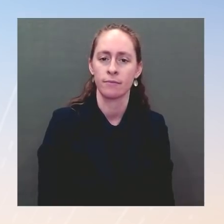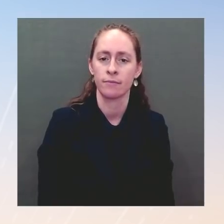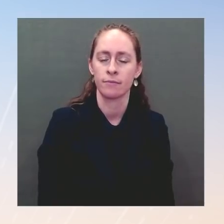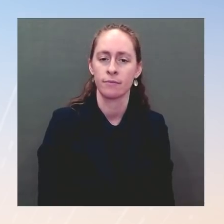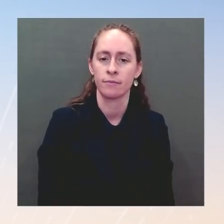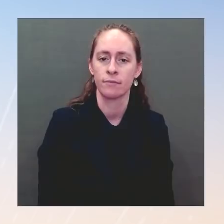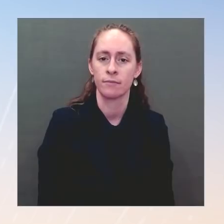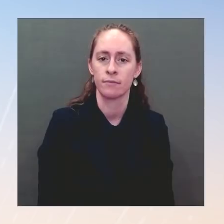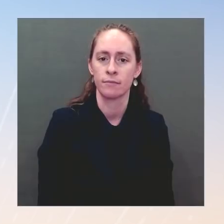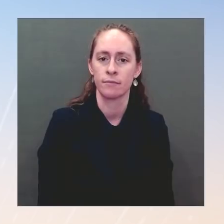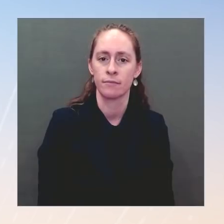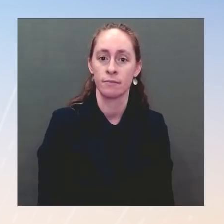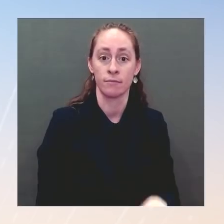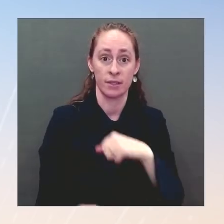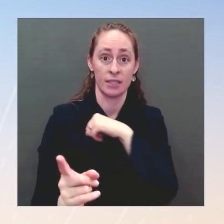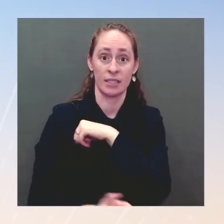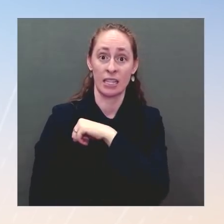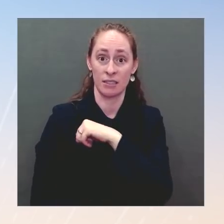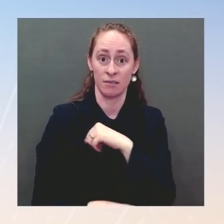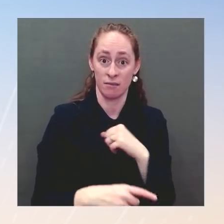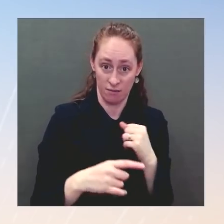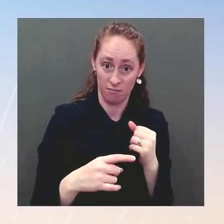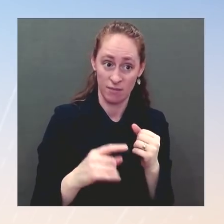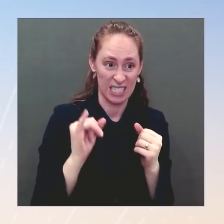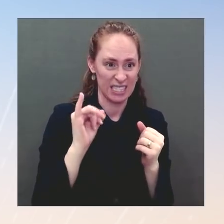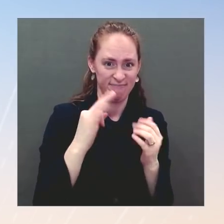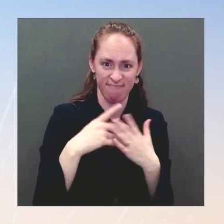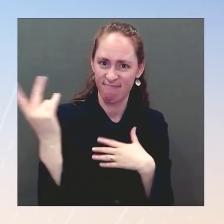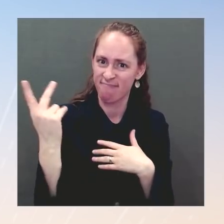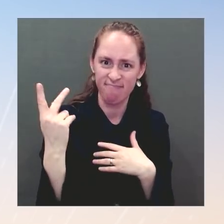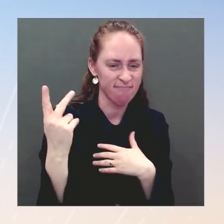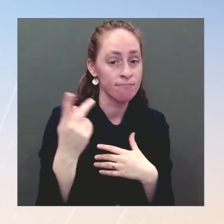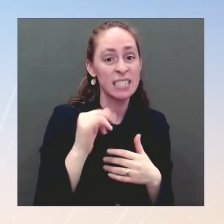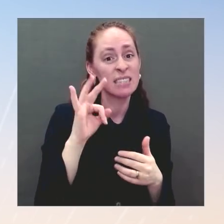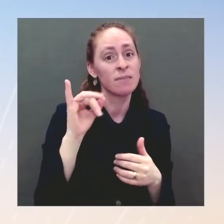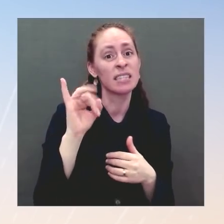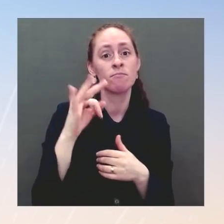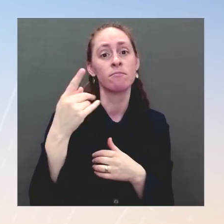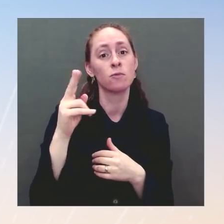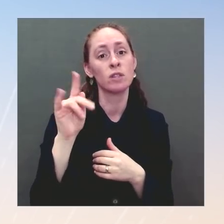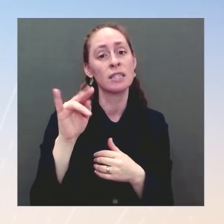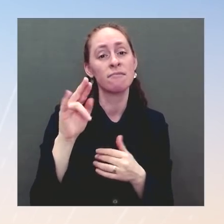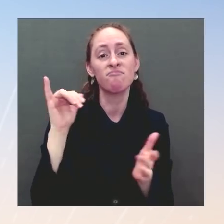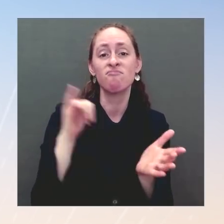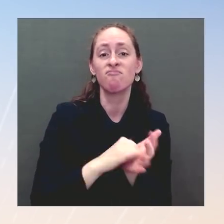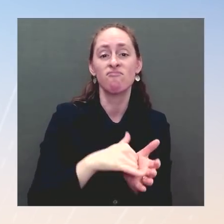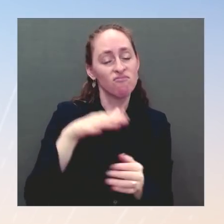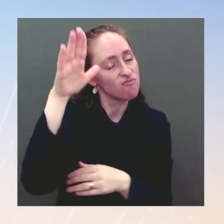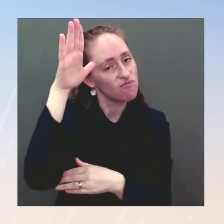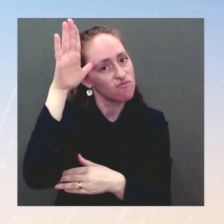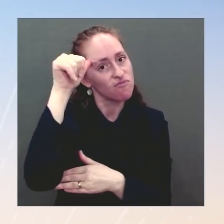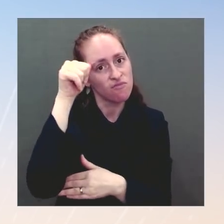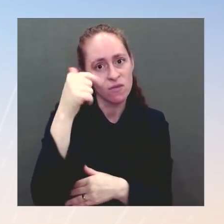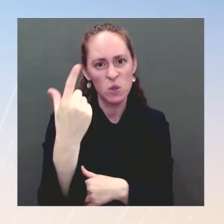Ms. Psaki: Well, again, part of them were a cost. Part of them is an effort to prevent a war. We're doing that not alone